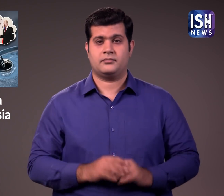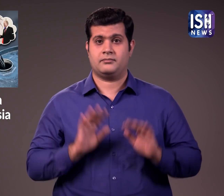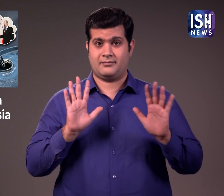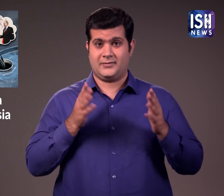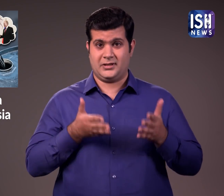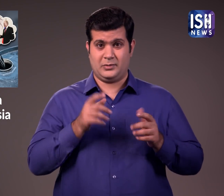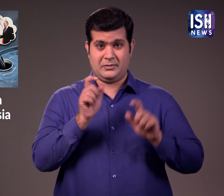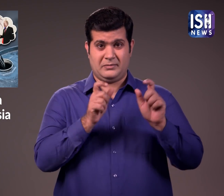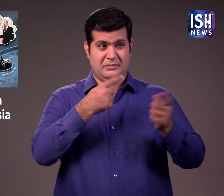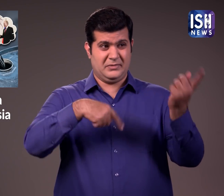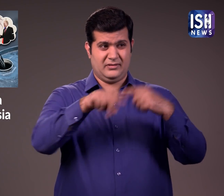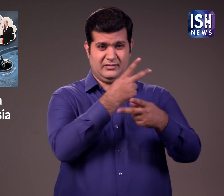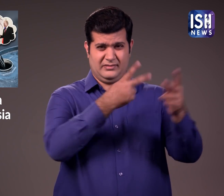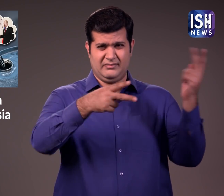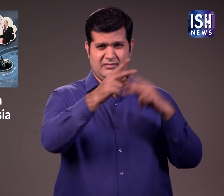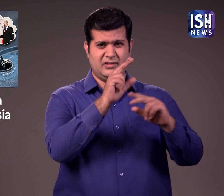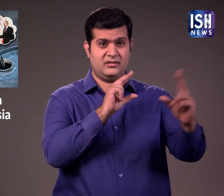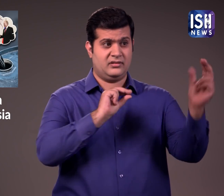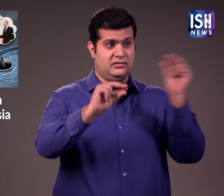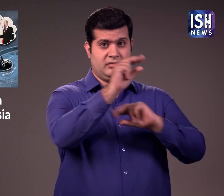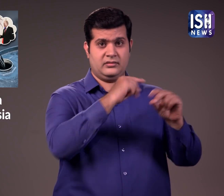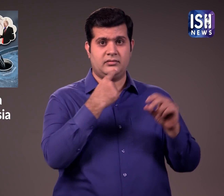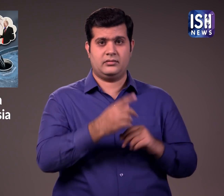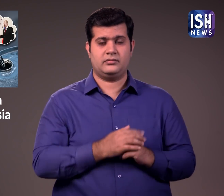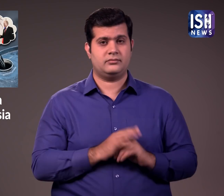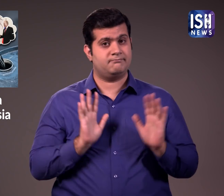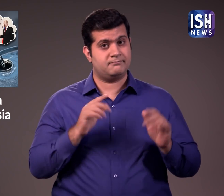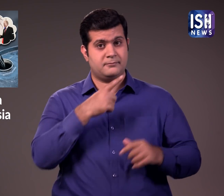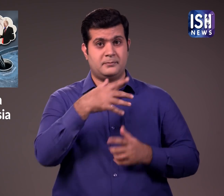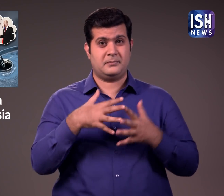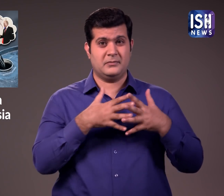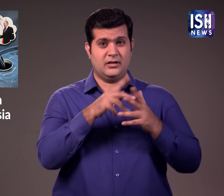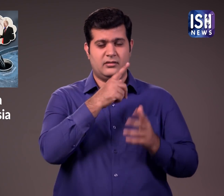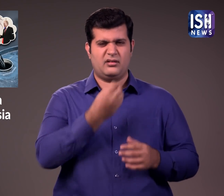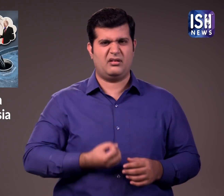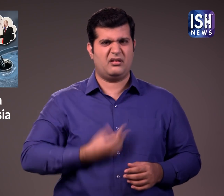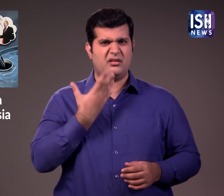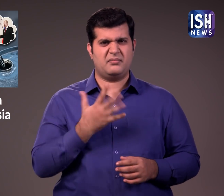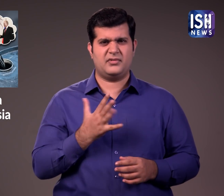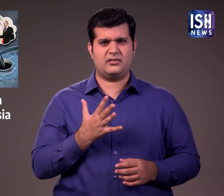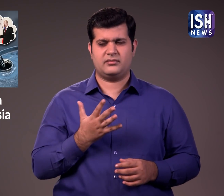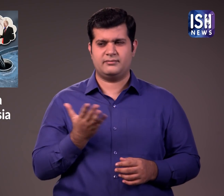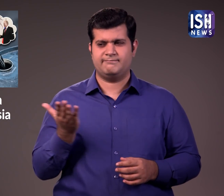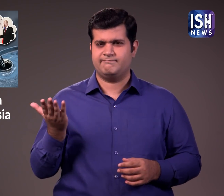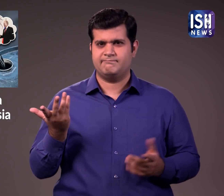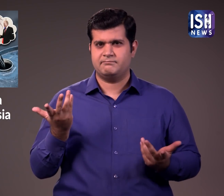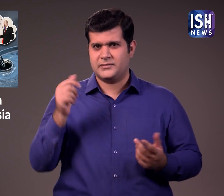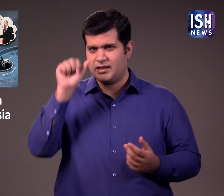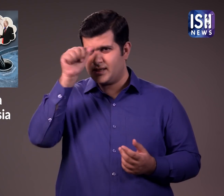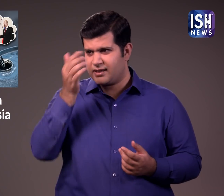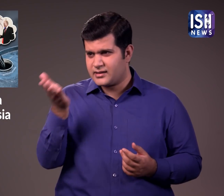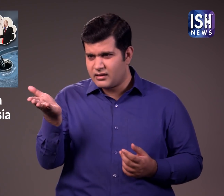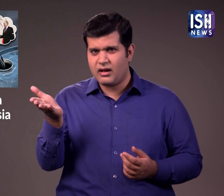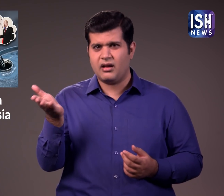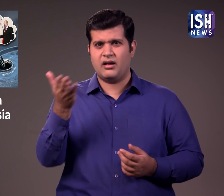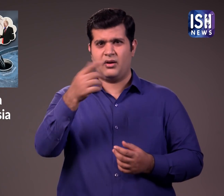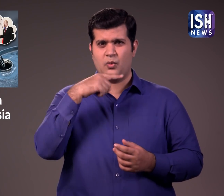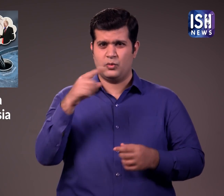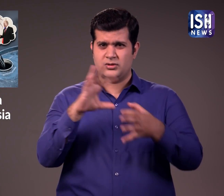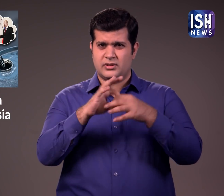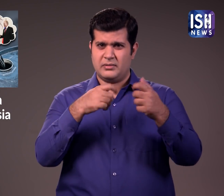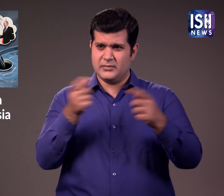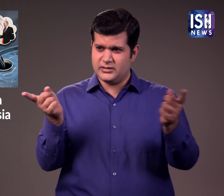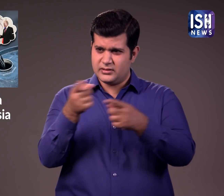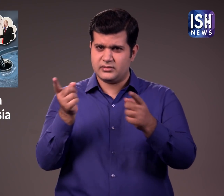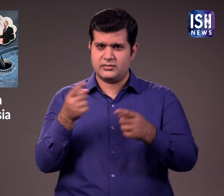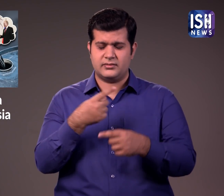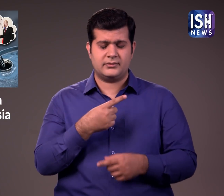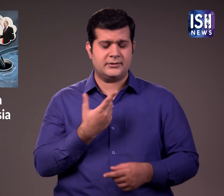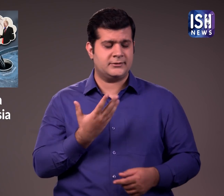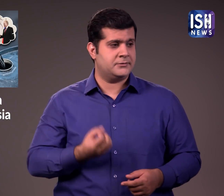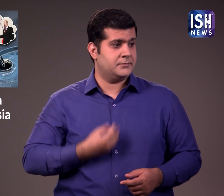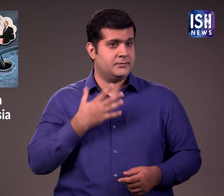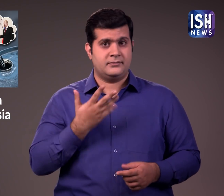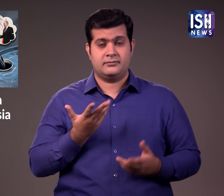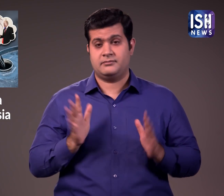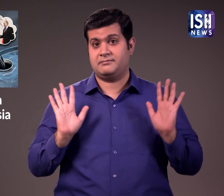According to various sources, the USA is very unhappy with India doing business with Russia.